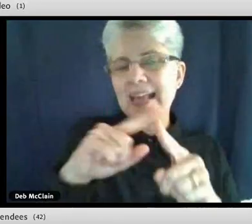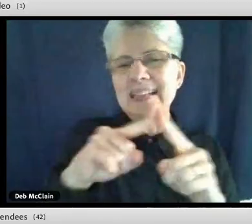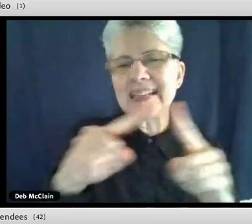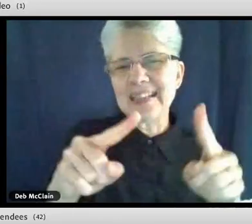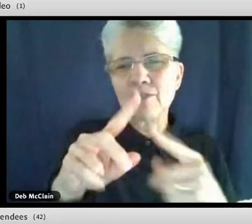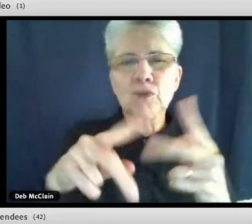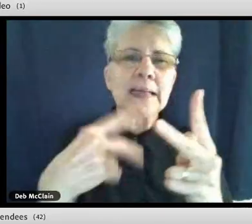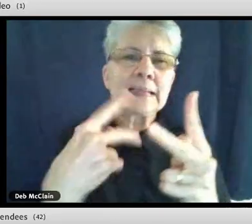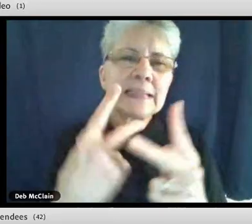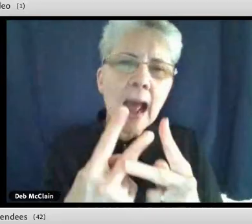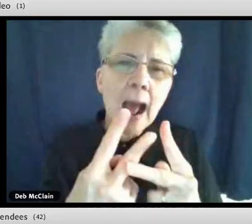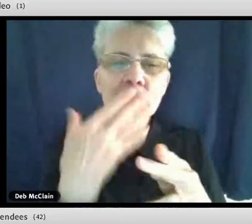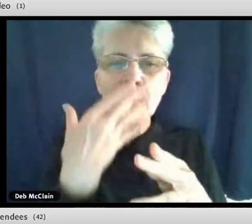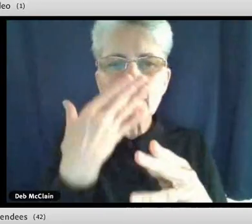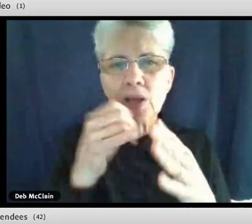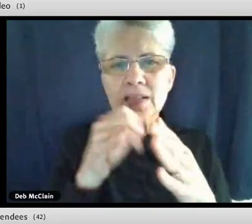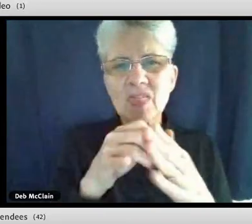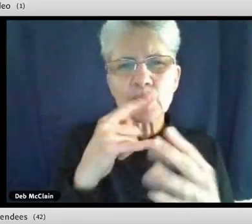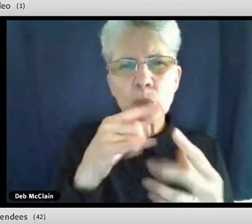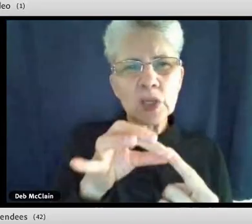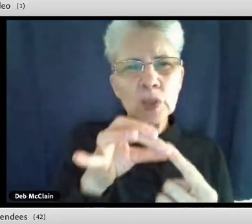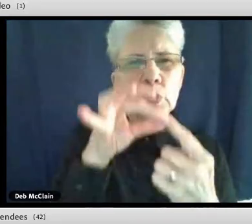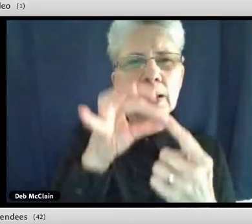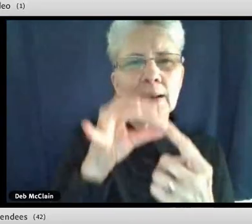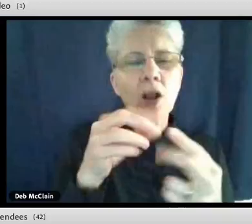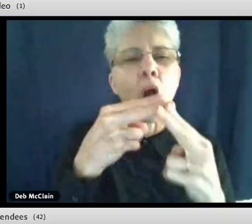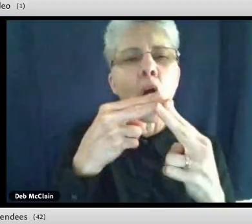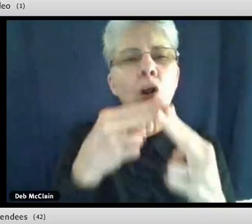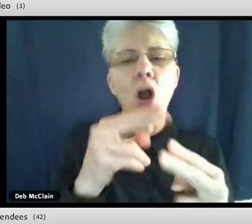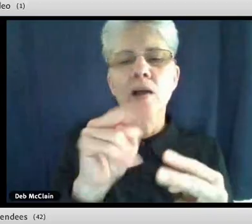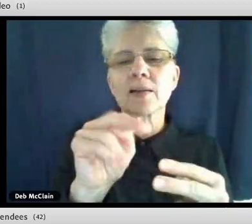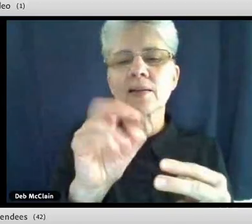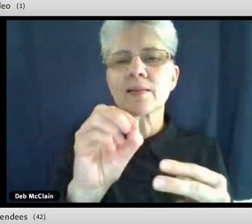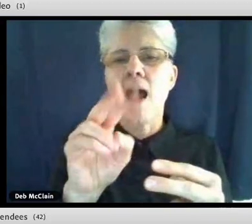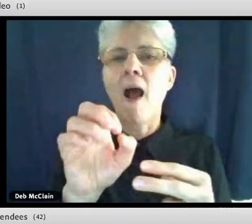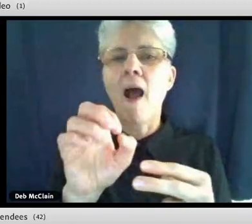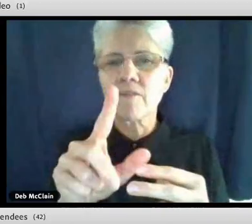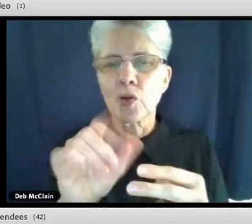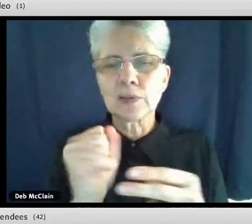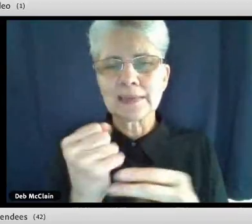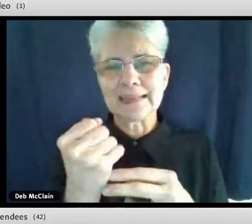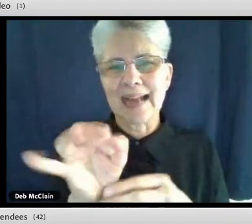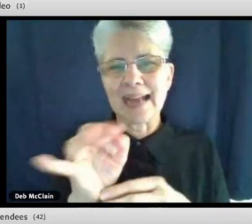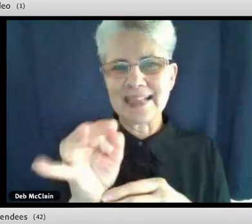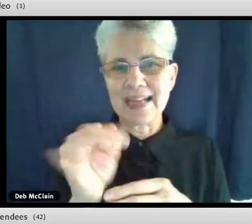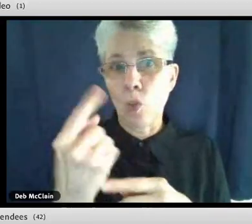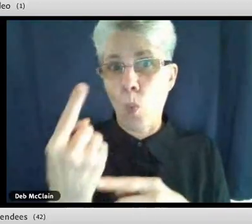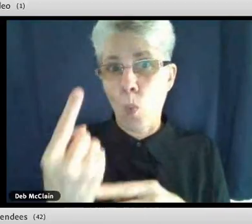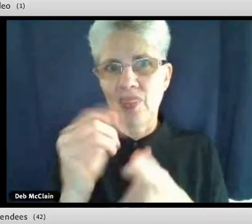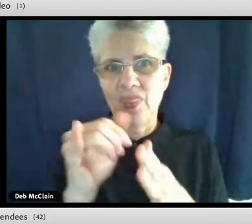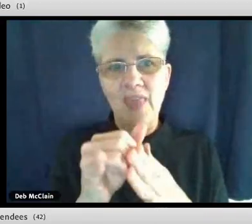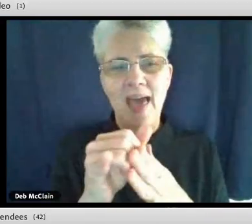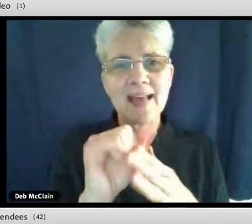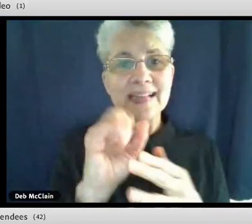but because this one was so unique, that's why it's called novel, and it's the 19th one. Some of the symptoms, of course, we know: